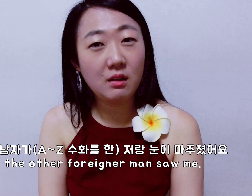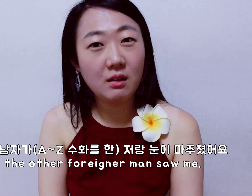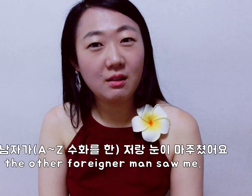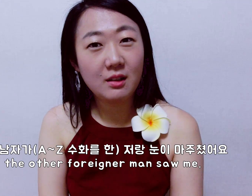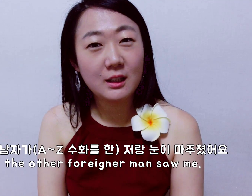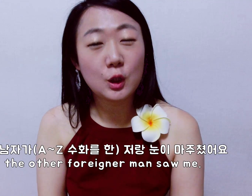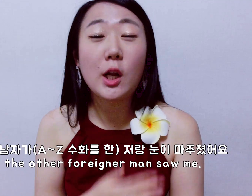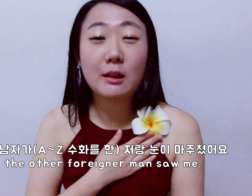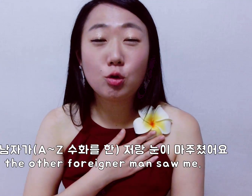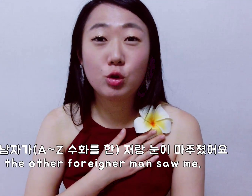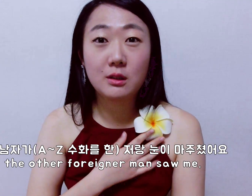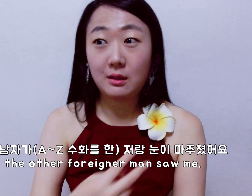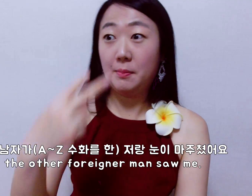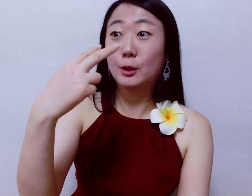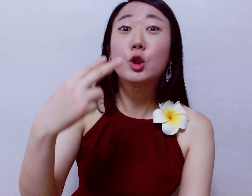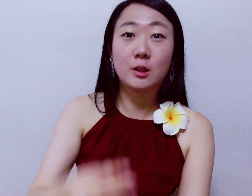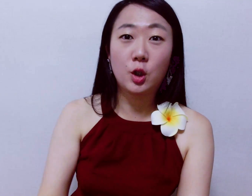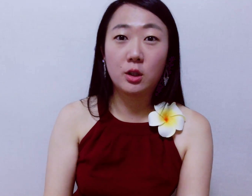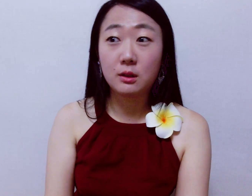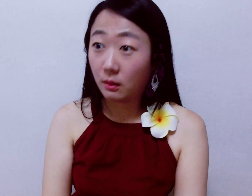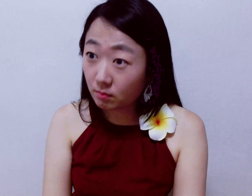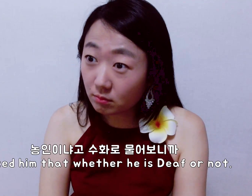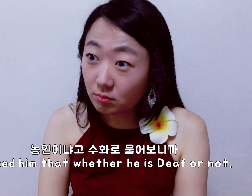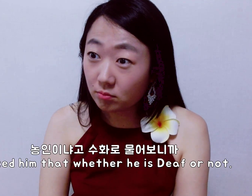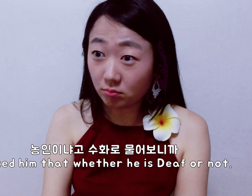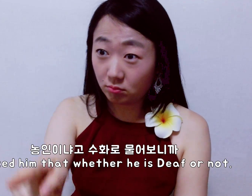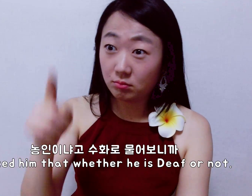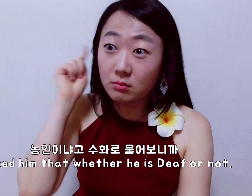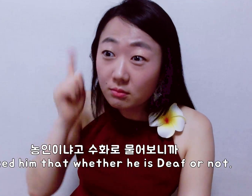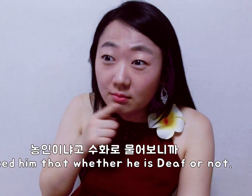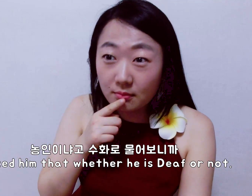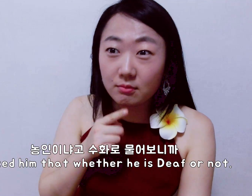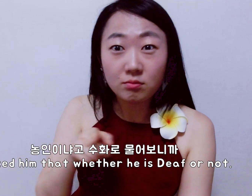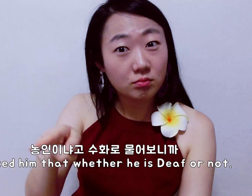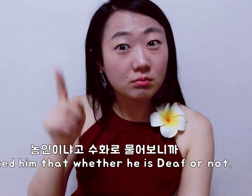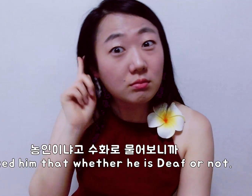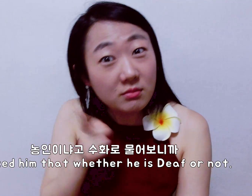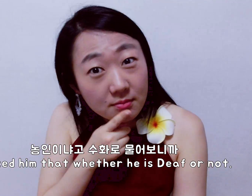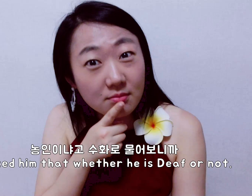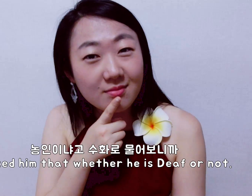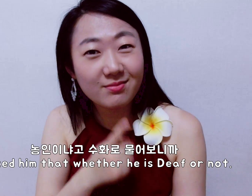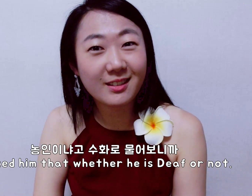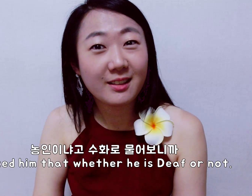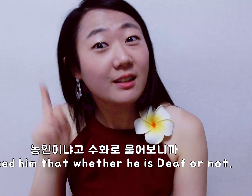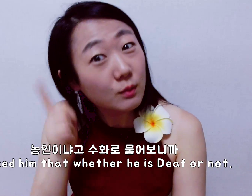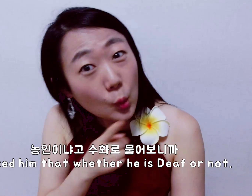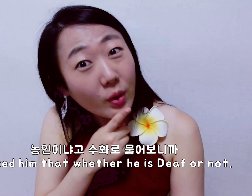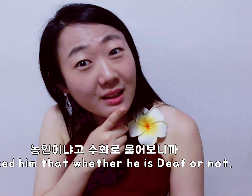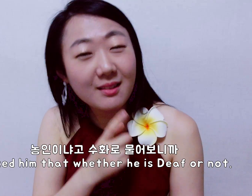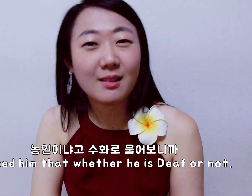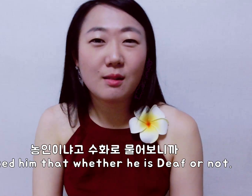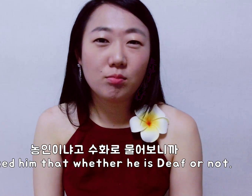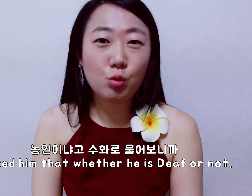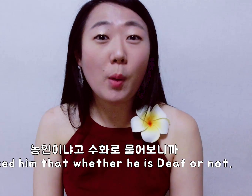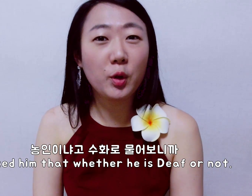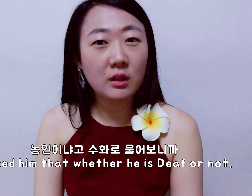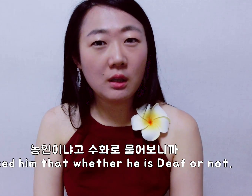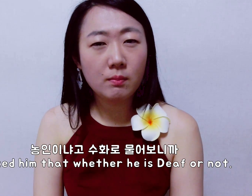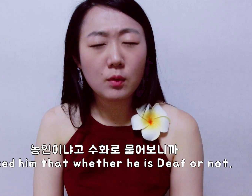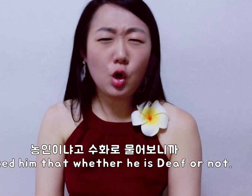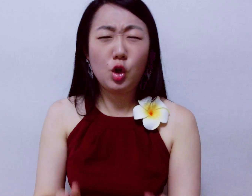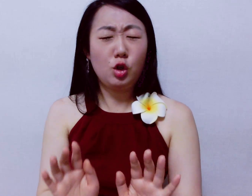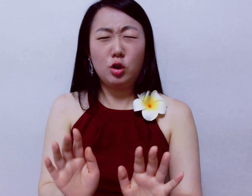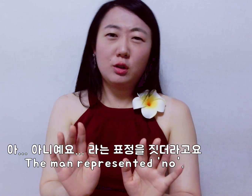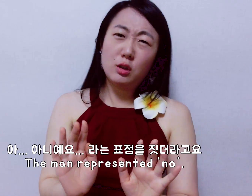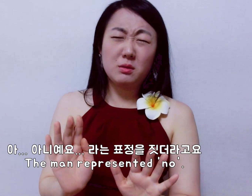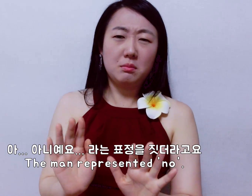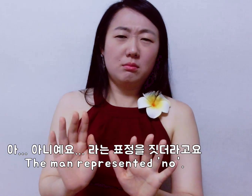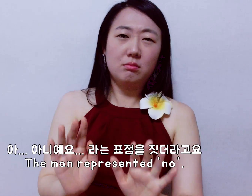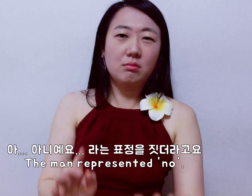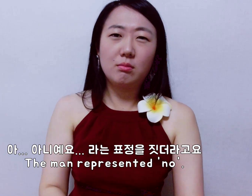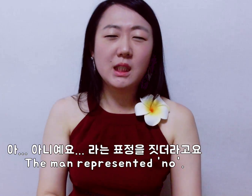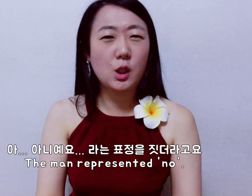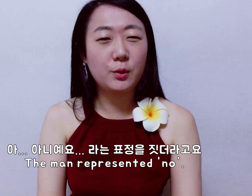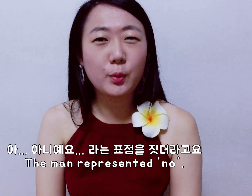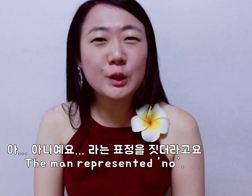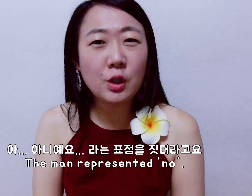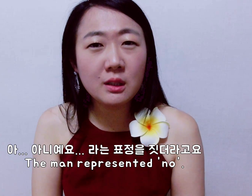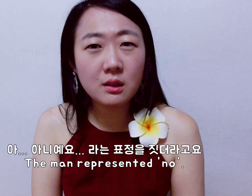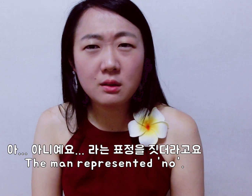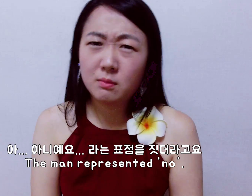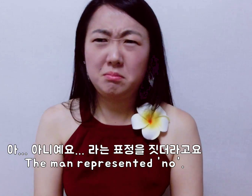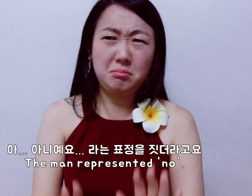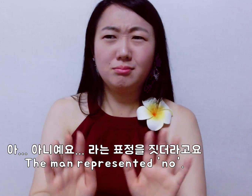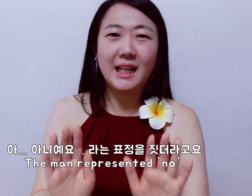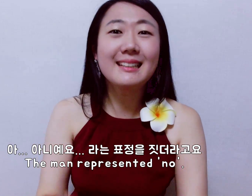저희가 수화를 하고 농인이었기 때문에 because we can talk by sign language